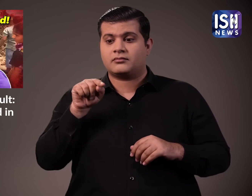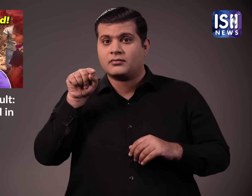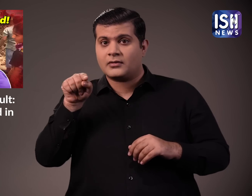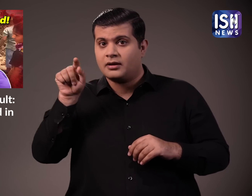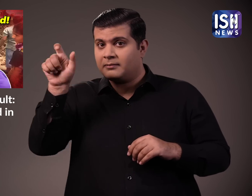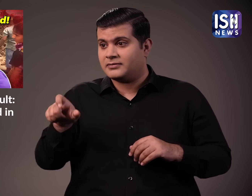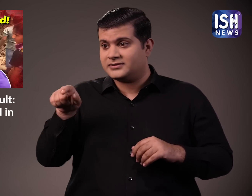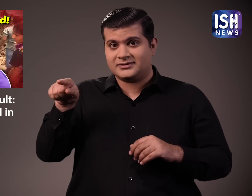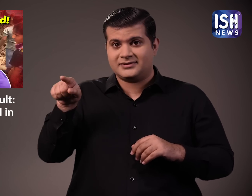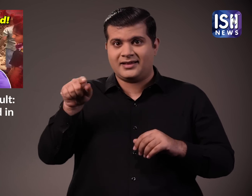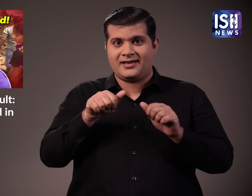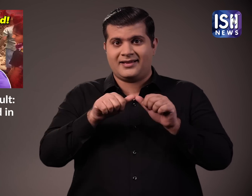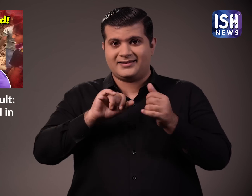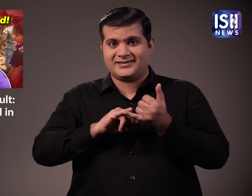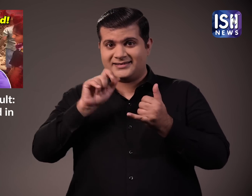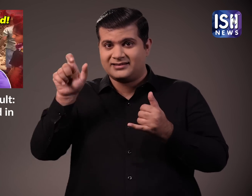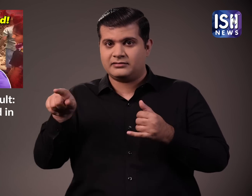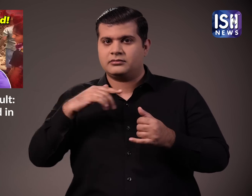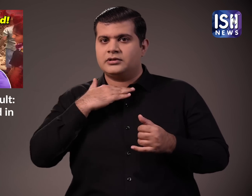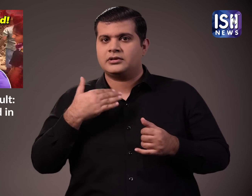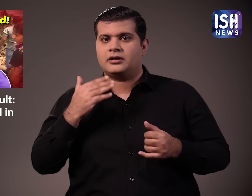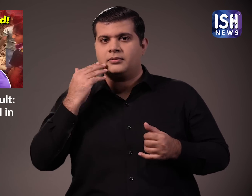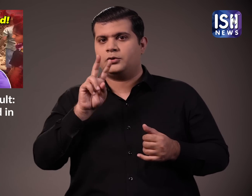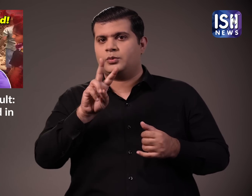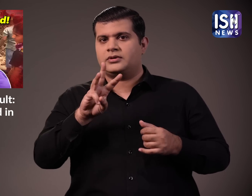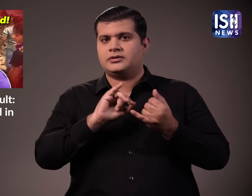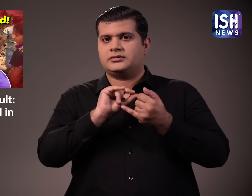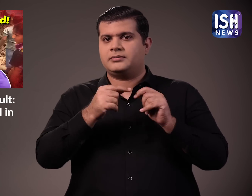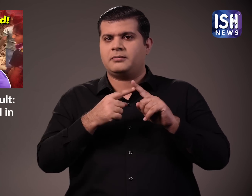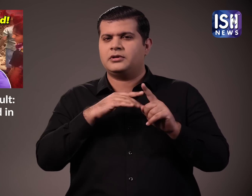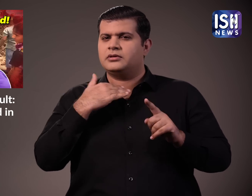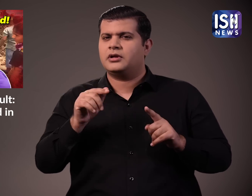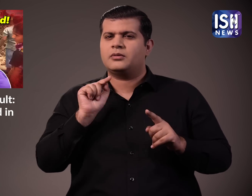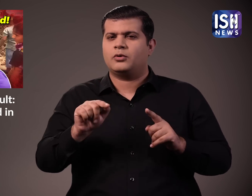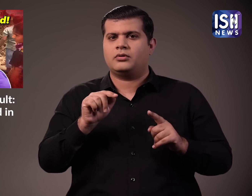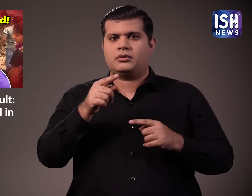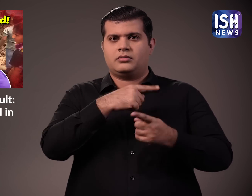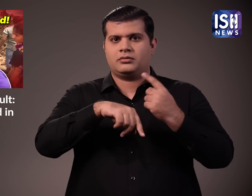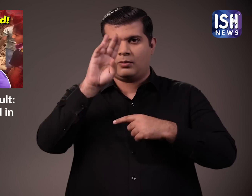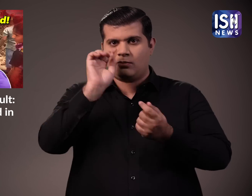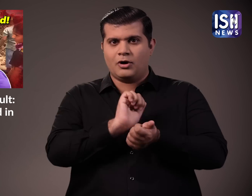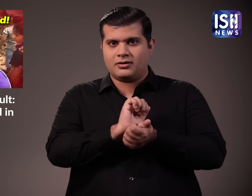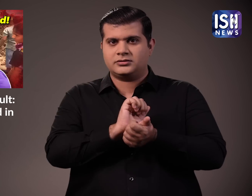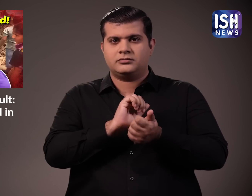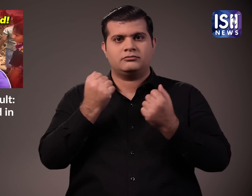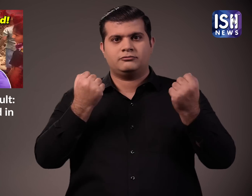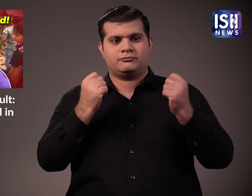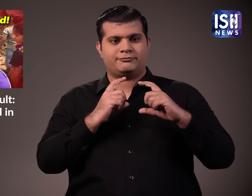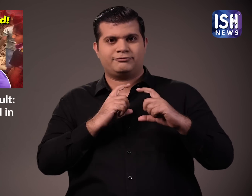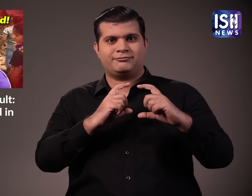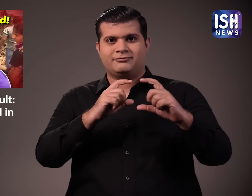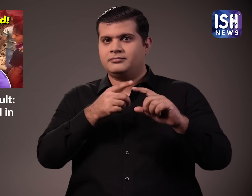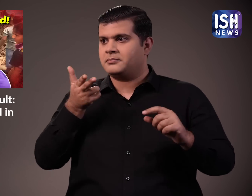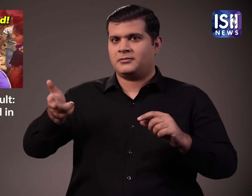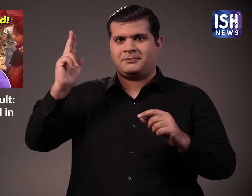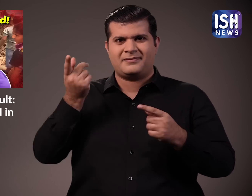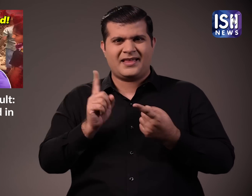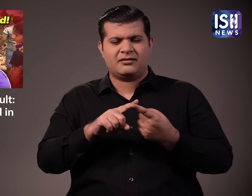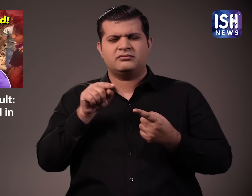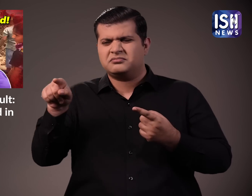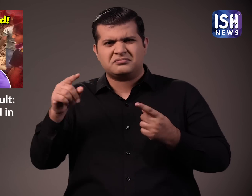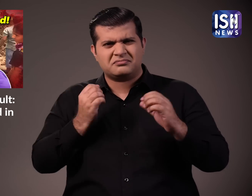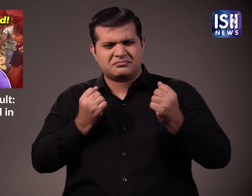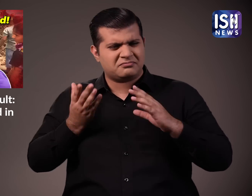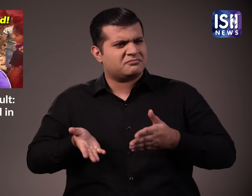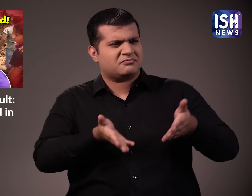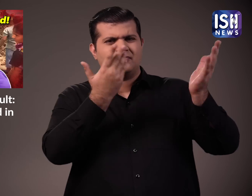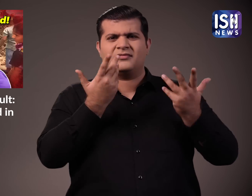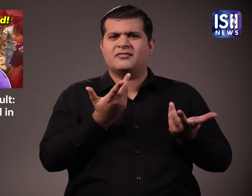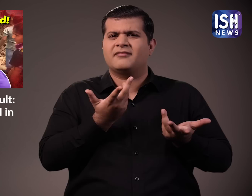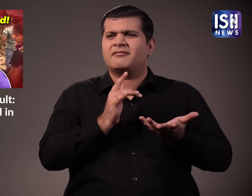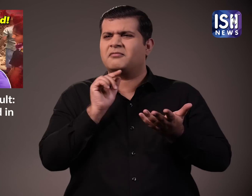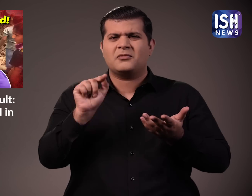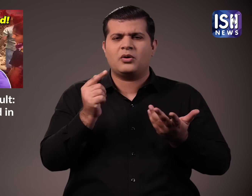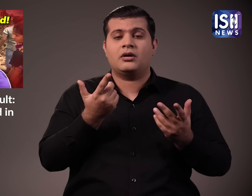Akshay was shot dead on 23rd September 2024, while in a police van, raising questions about where the police were taking him.